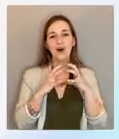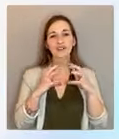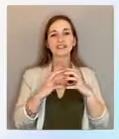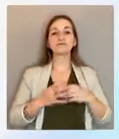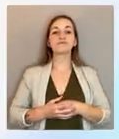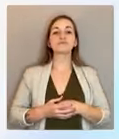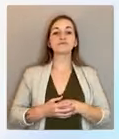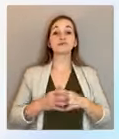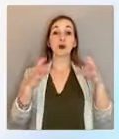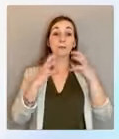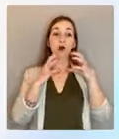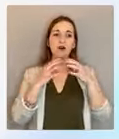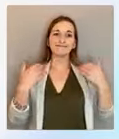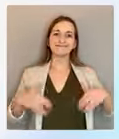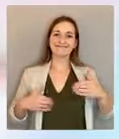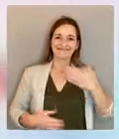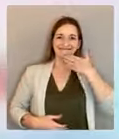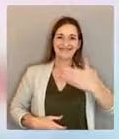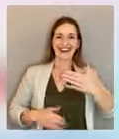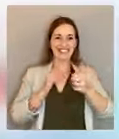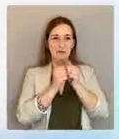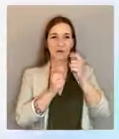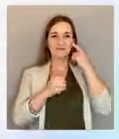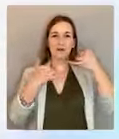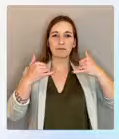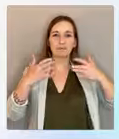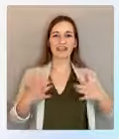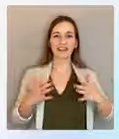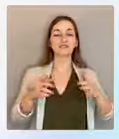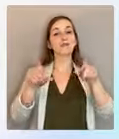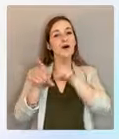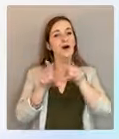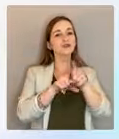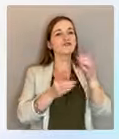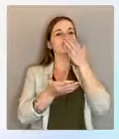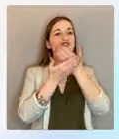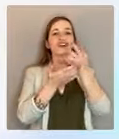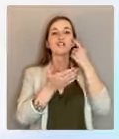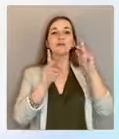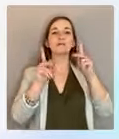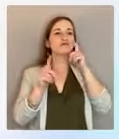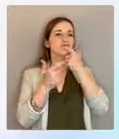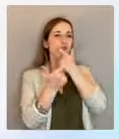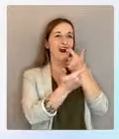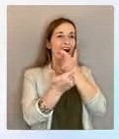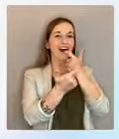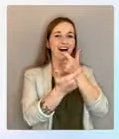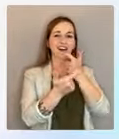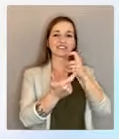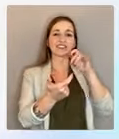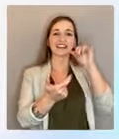So in addition to a ball making a great sport for players, it's also really great for spectators.